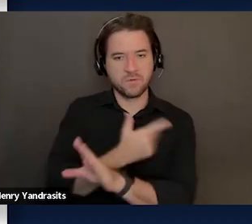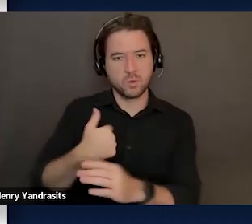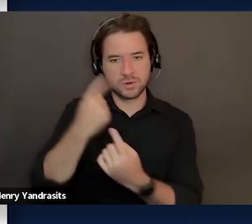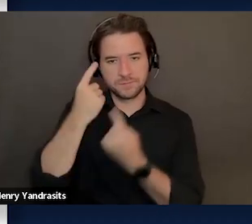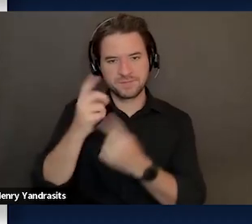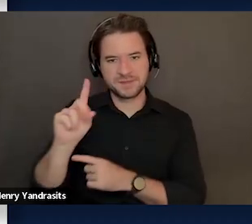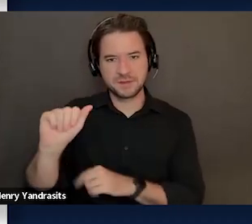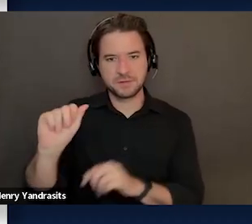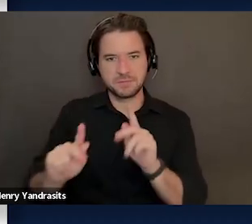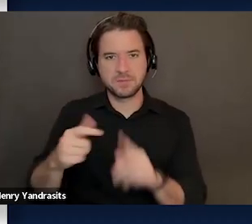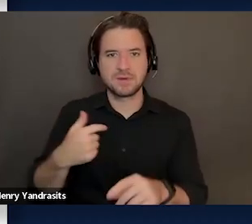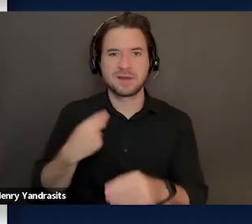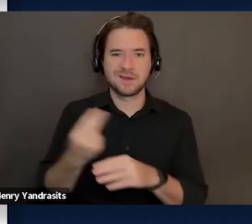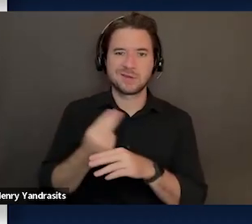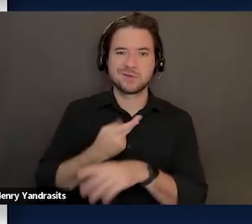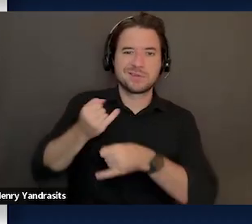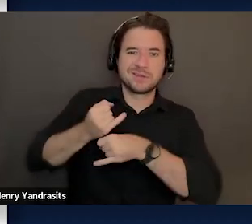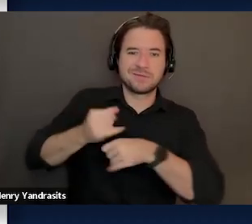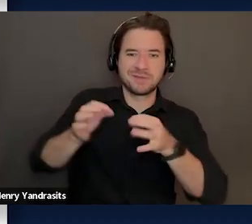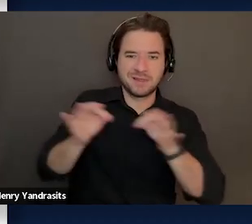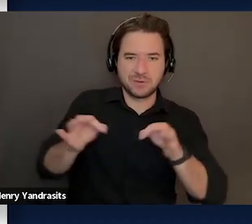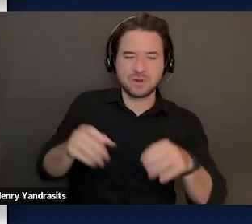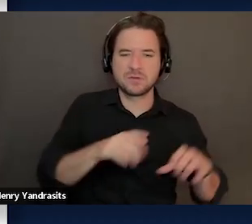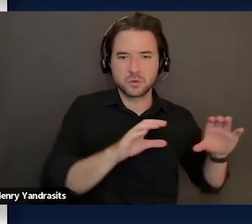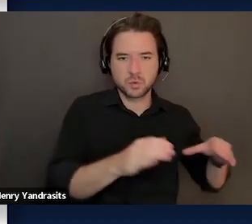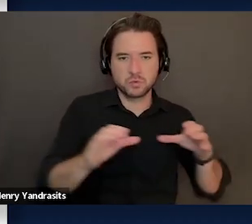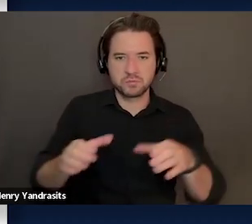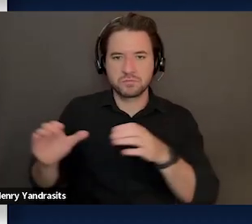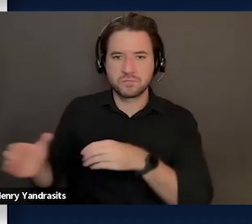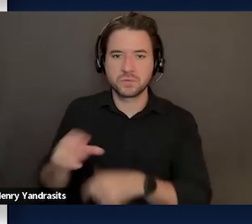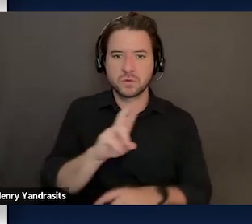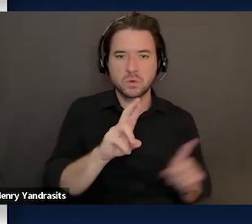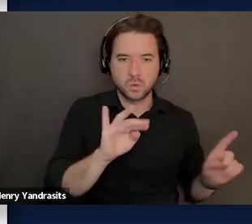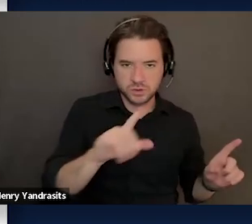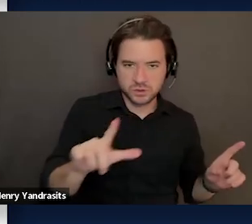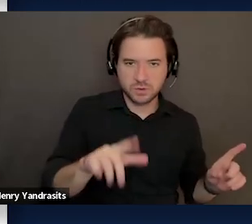And so here, I'm using institutional language. Uh, those groups included racial.